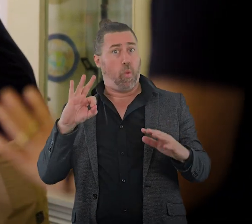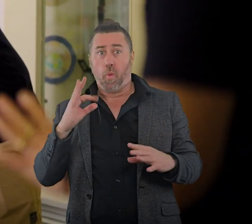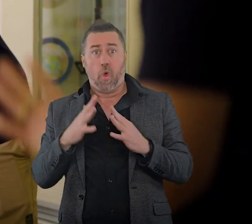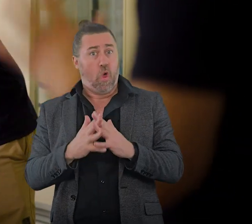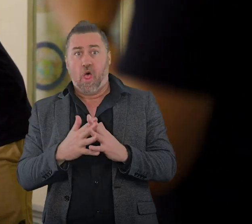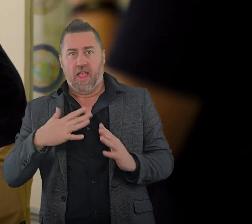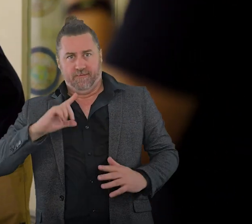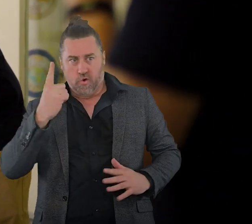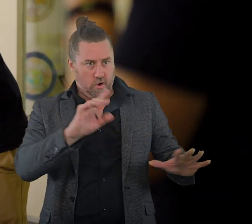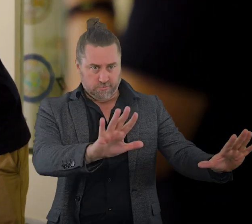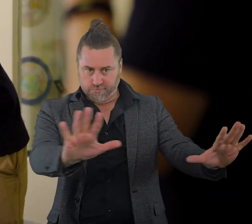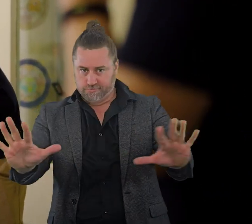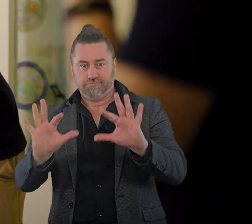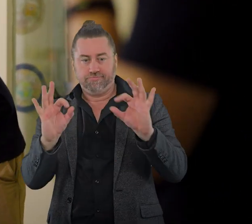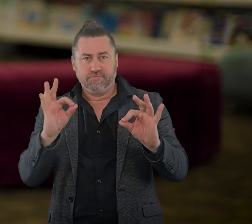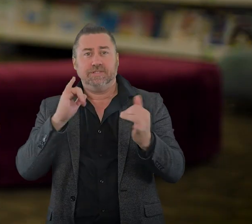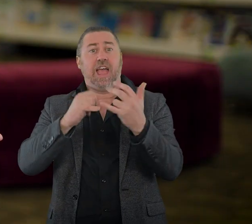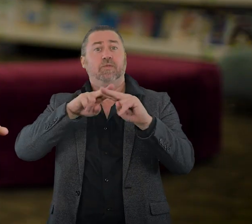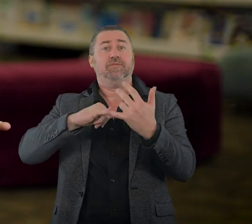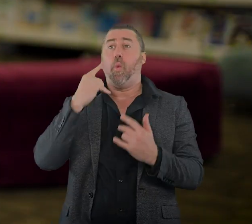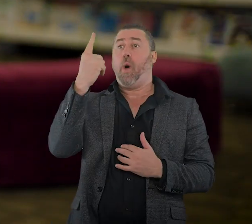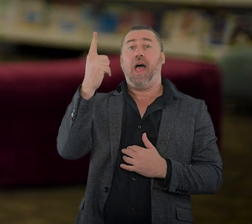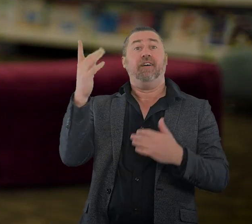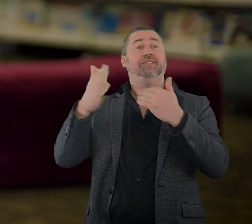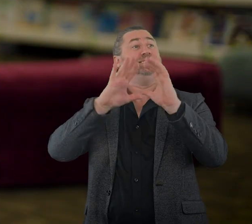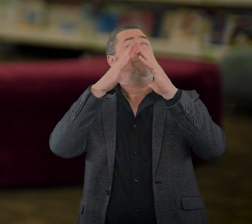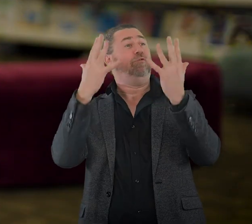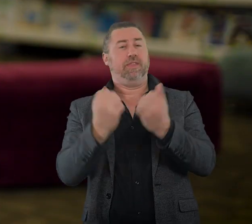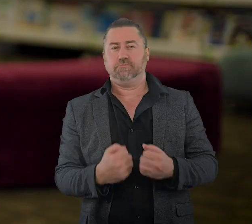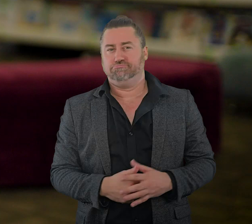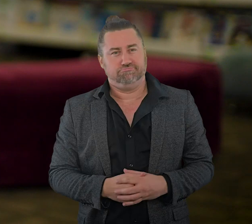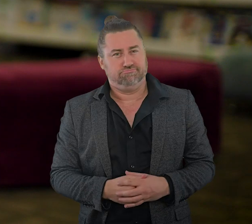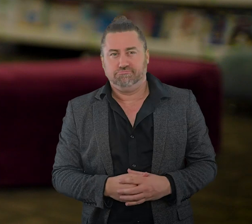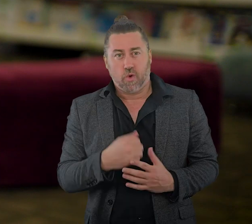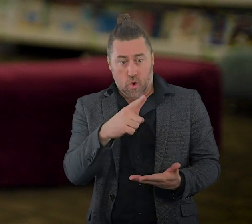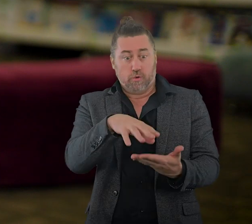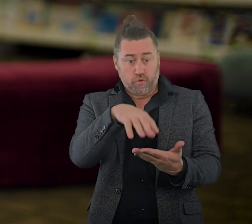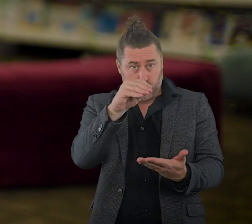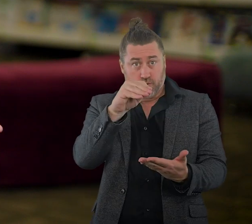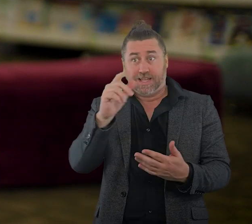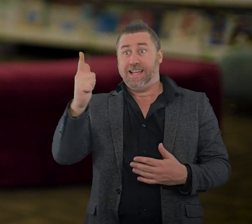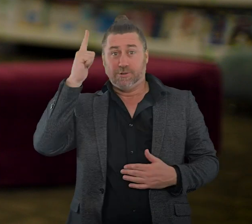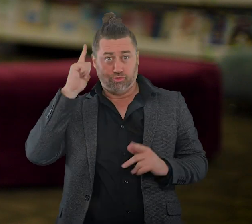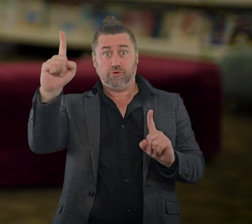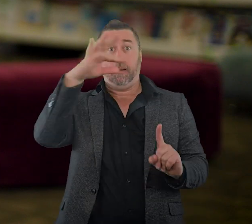everything else right. [Jocelyn] Soundfield systems are one layer. Soundfield systems support auditory access for the student and the teacher voice,